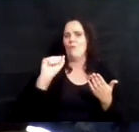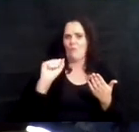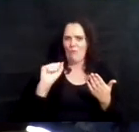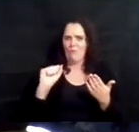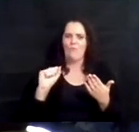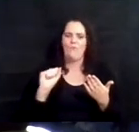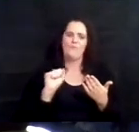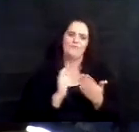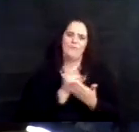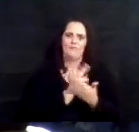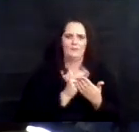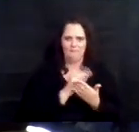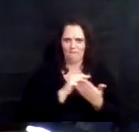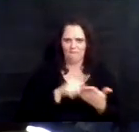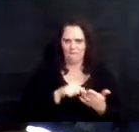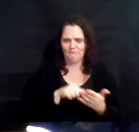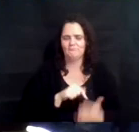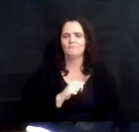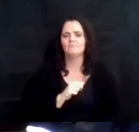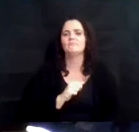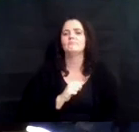So, I've got my three pieces, let's come back